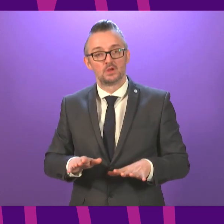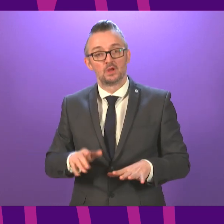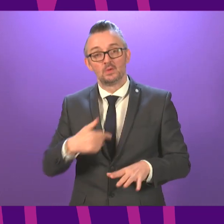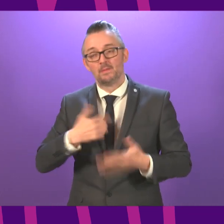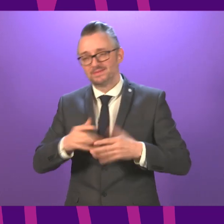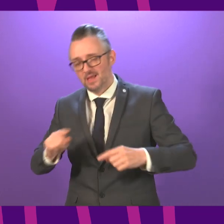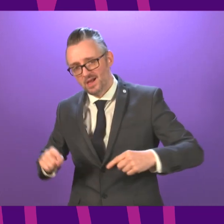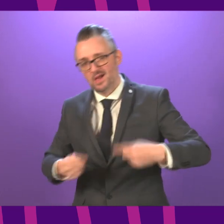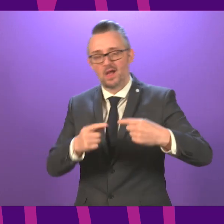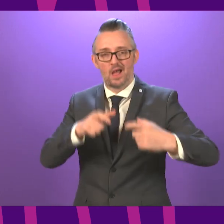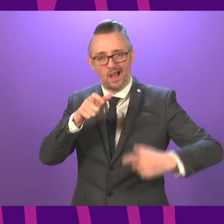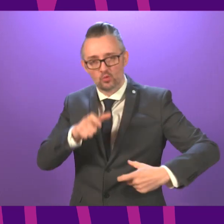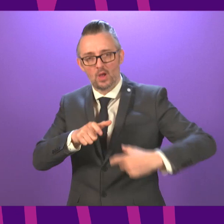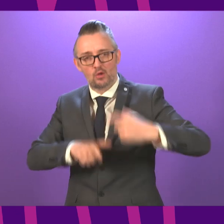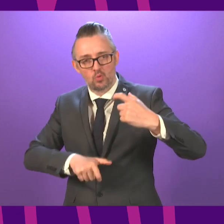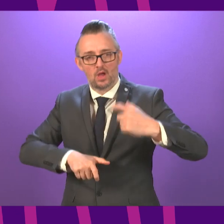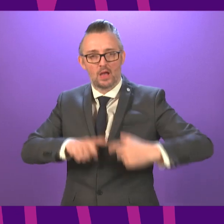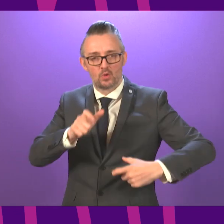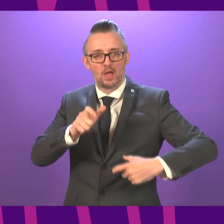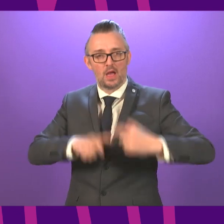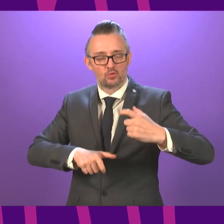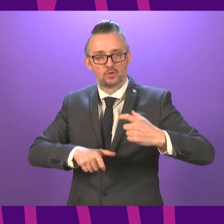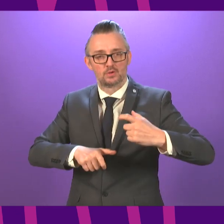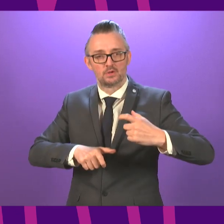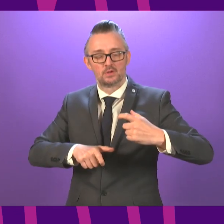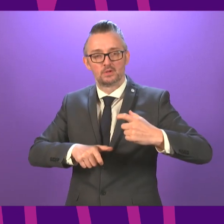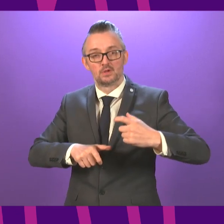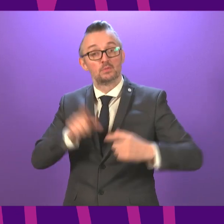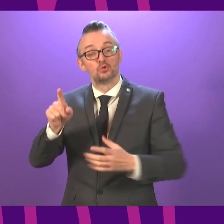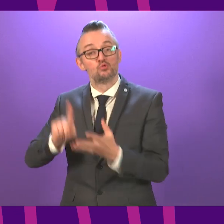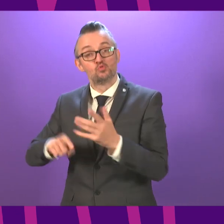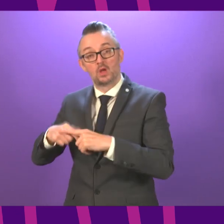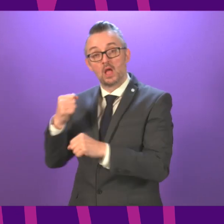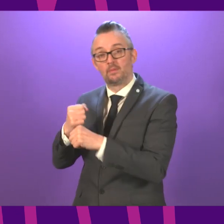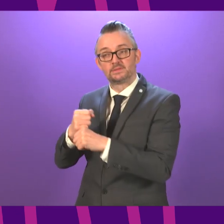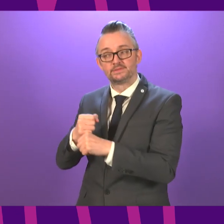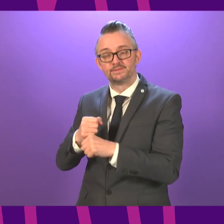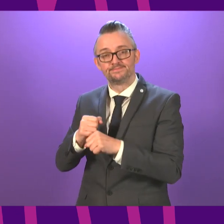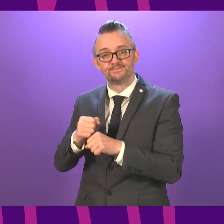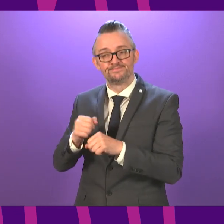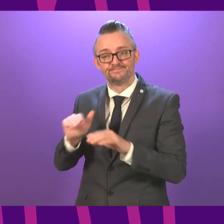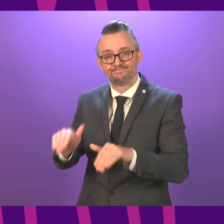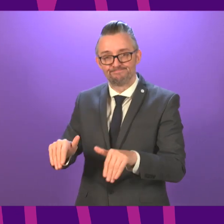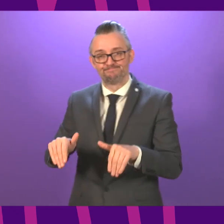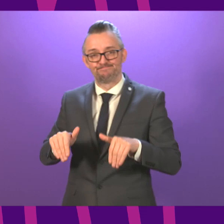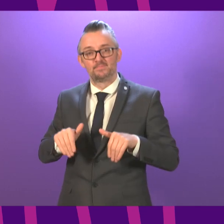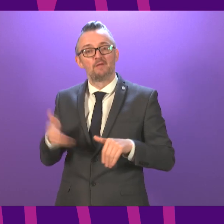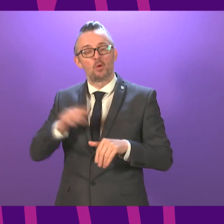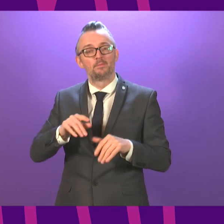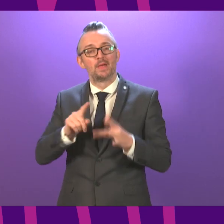to be put in place. The UK Government has stepped back from illegality today, and according to Dean Lockhart, I should be celebrating that and dancing in the streets,